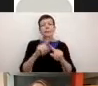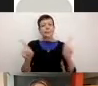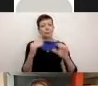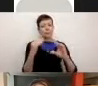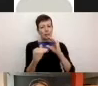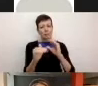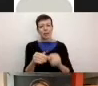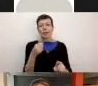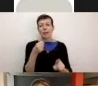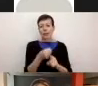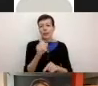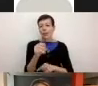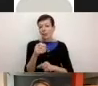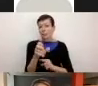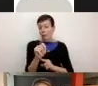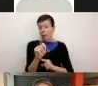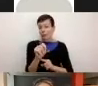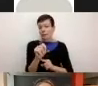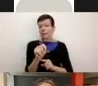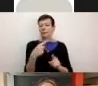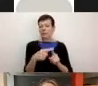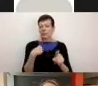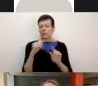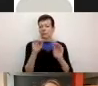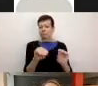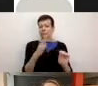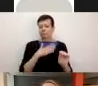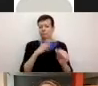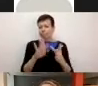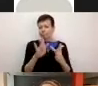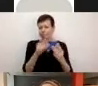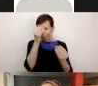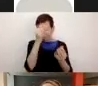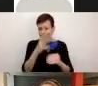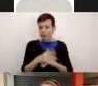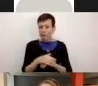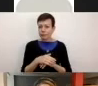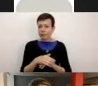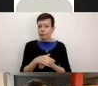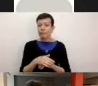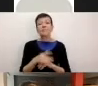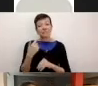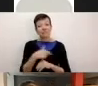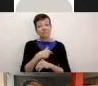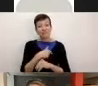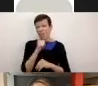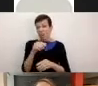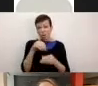And I've also included my contact information here for you. We are continuing to work remotely though I am in the office today.